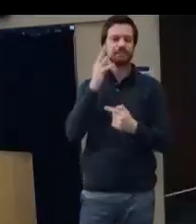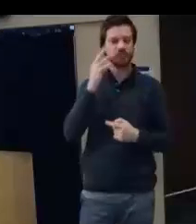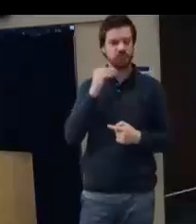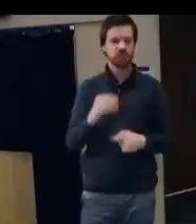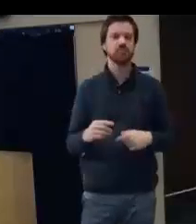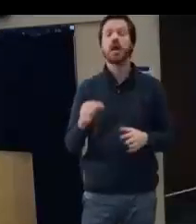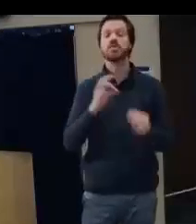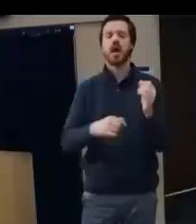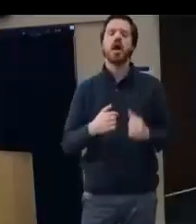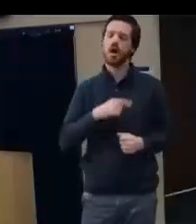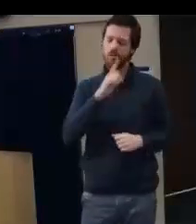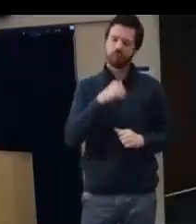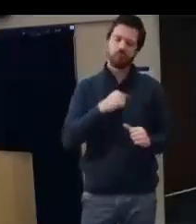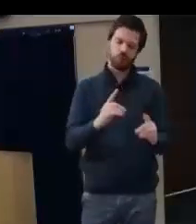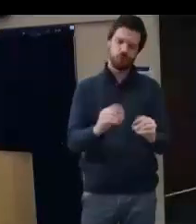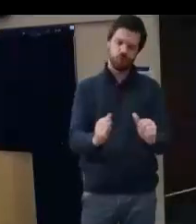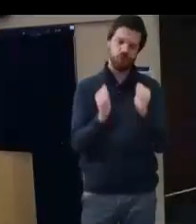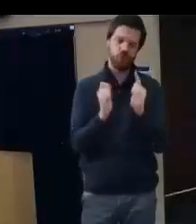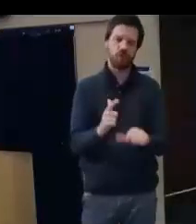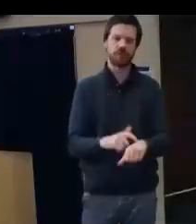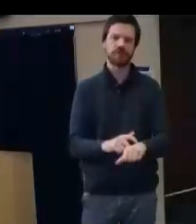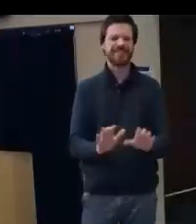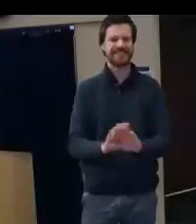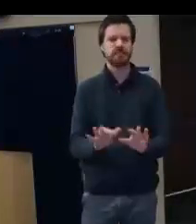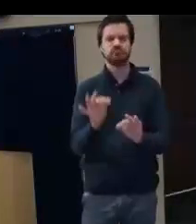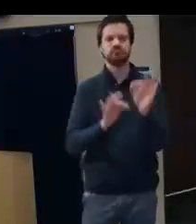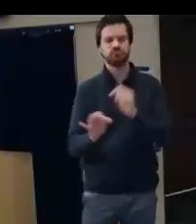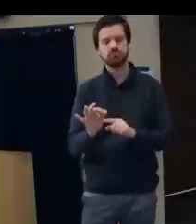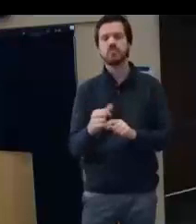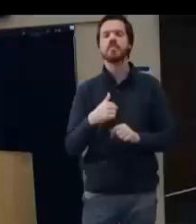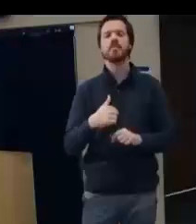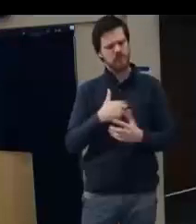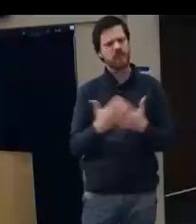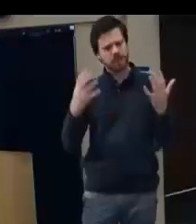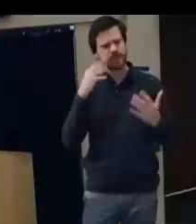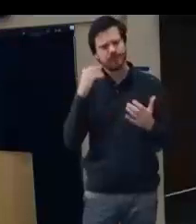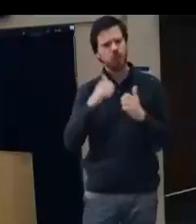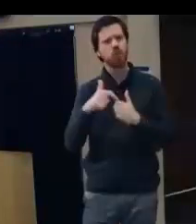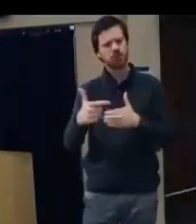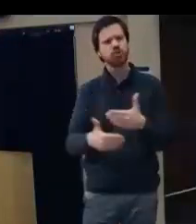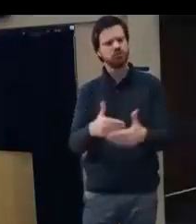instead of saying I do this all the time um say I have a lot of experience with this procedure but I